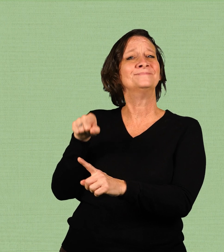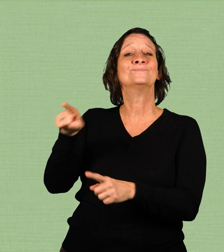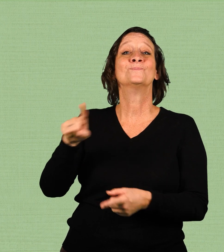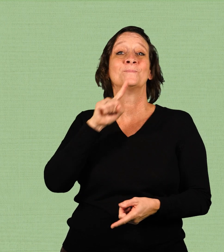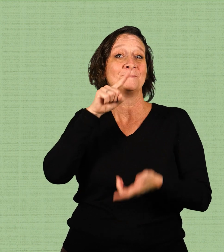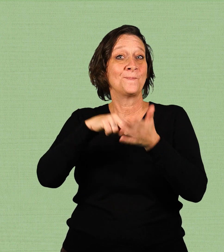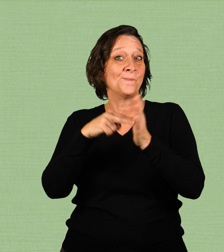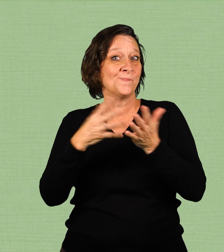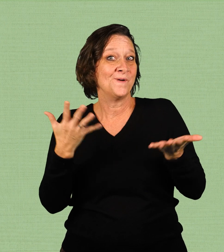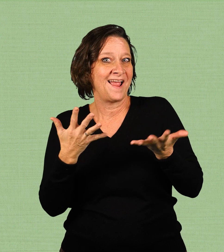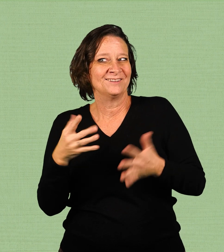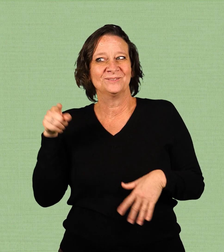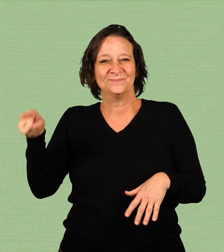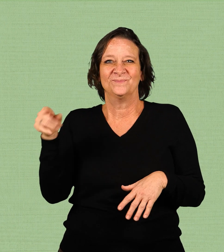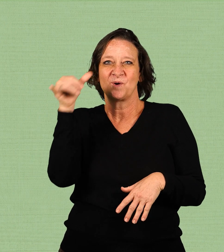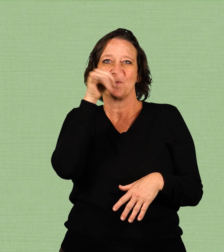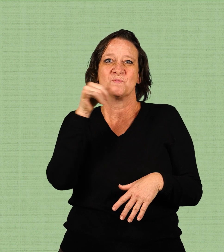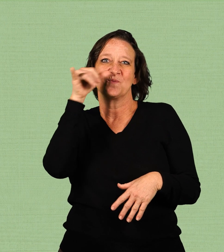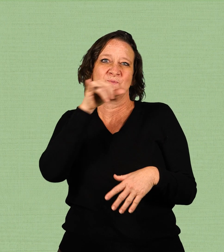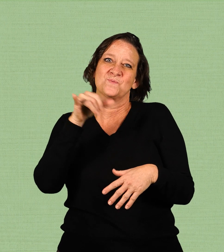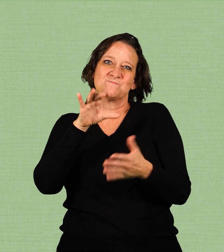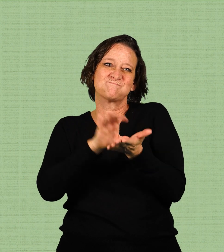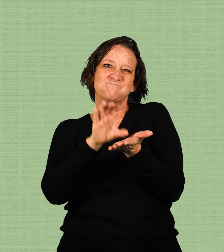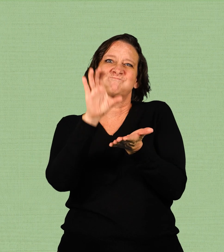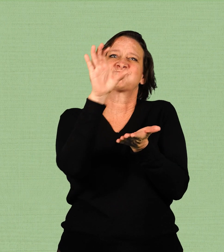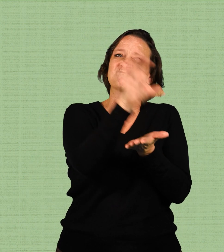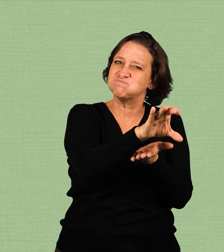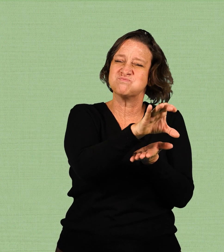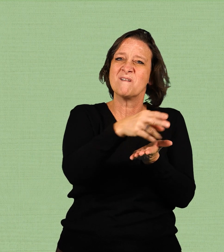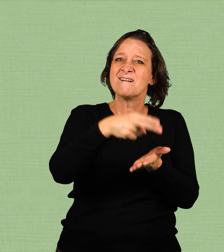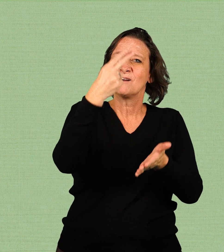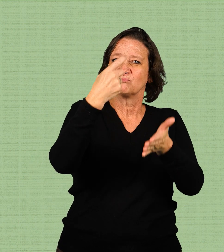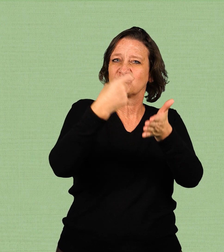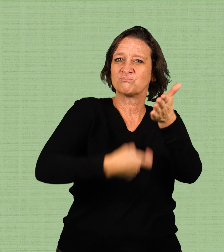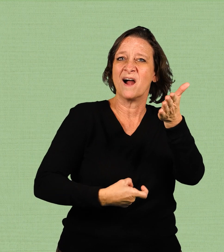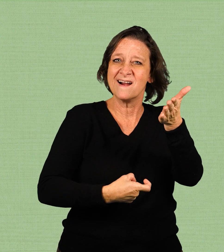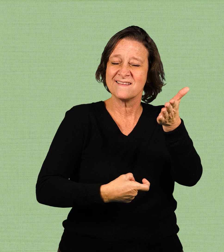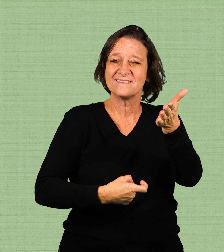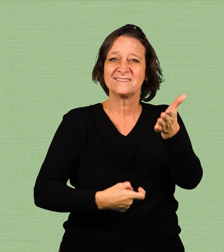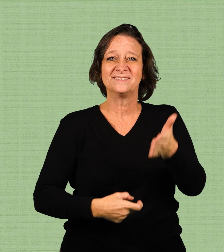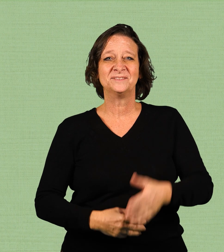he really means that he paid a high price.